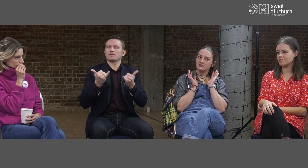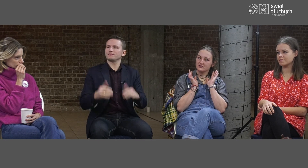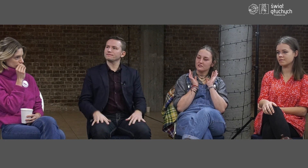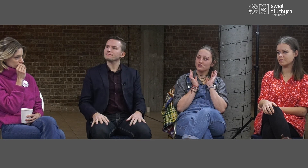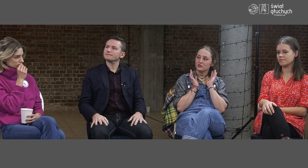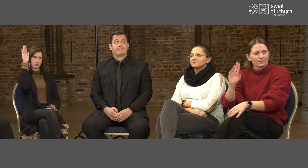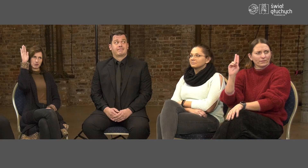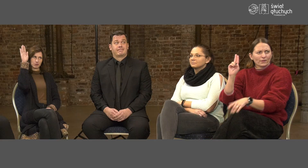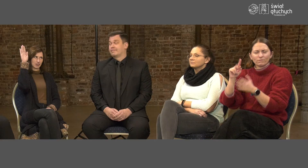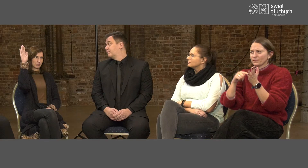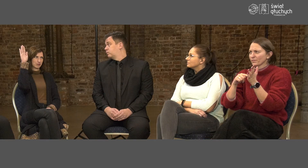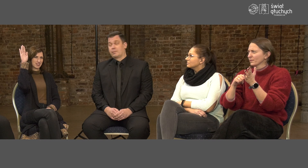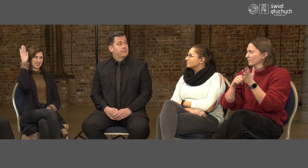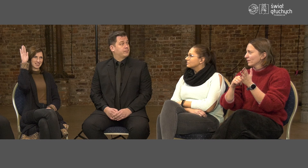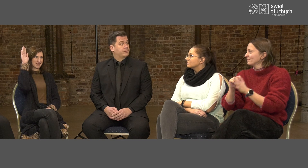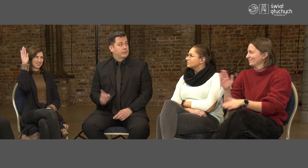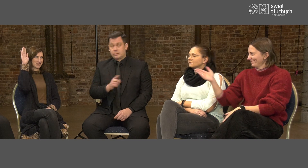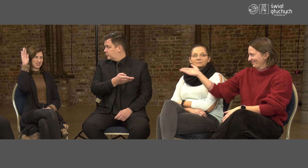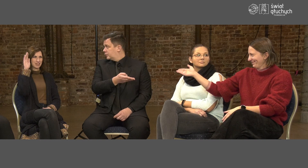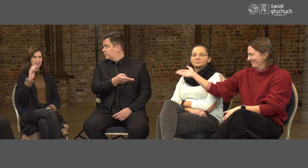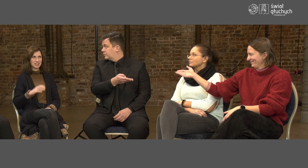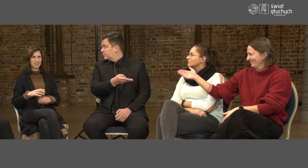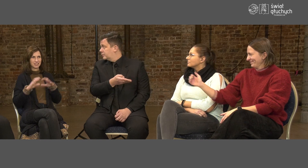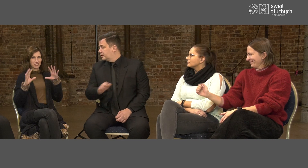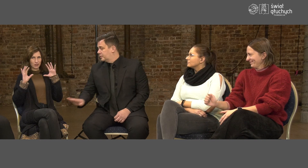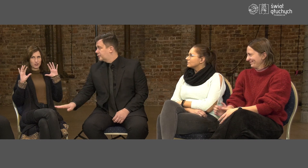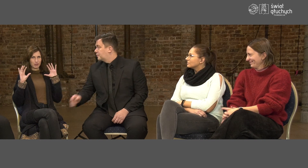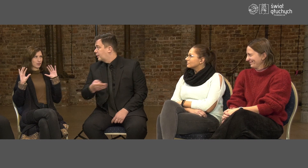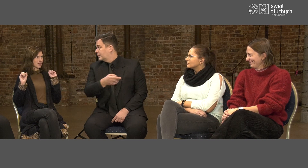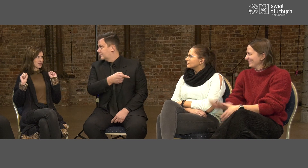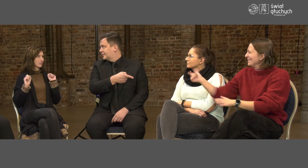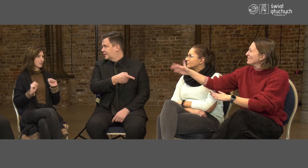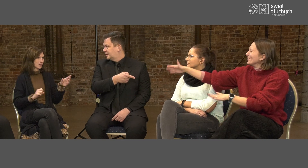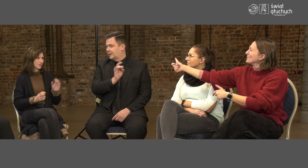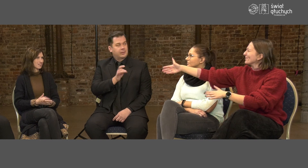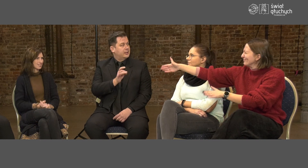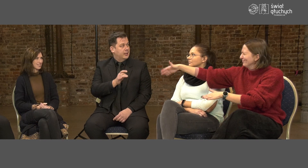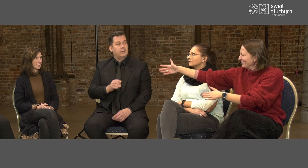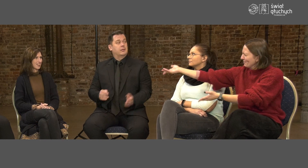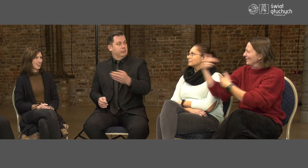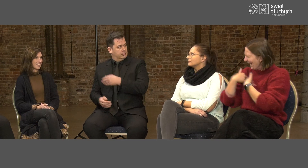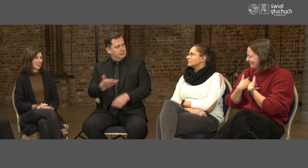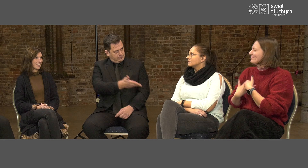[Dagmara] I have a reflection as someone from the outside... [Tomasz] Wait. Kinga now. [Kinga] Alright, then after her, me.